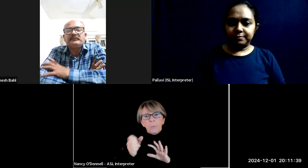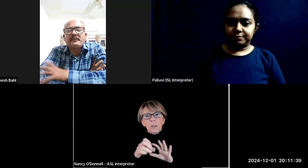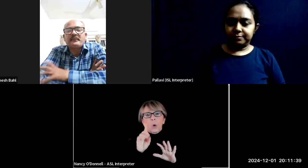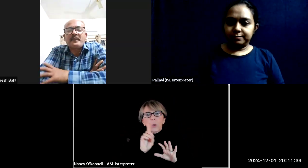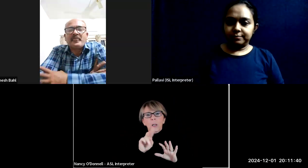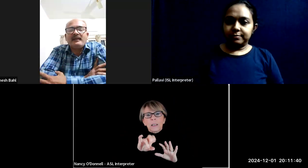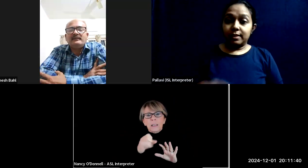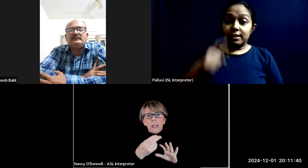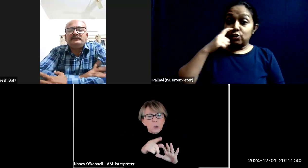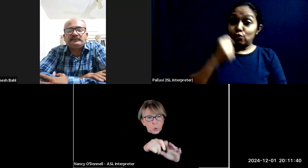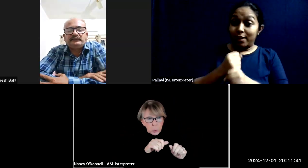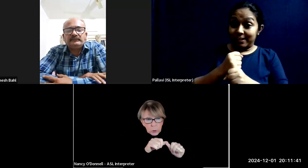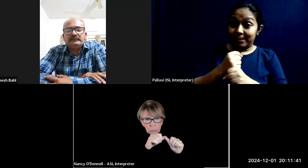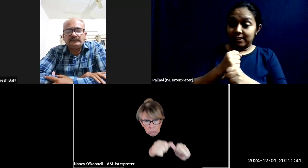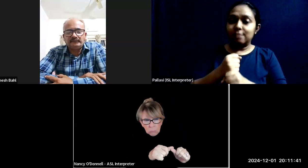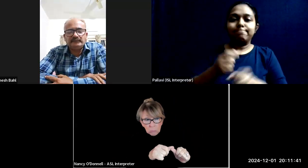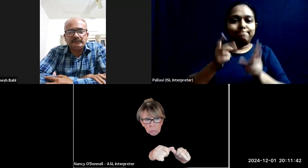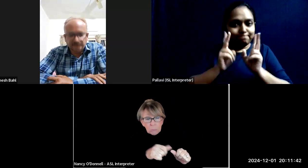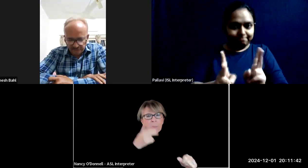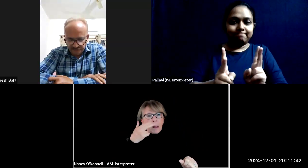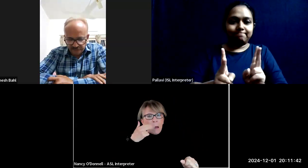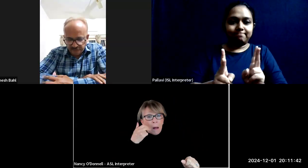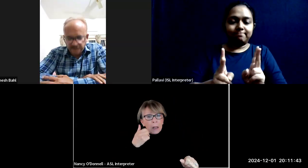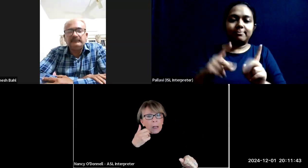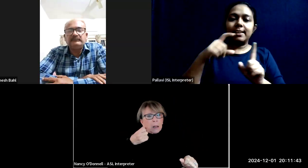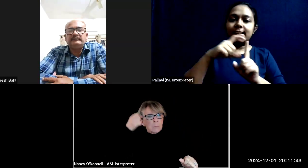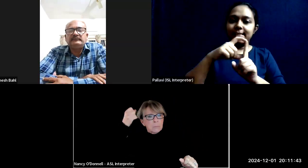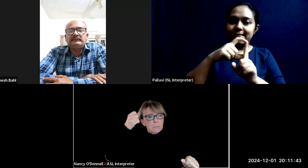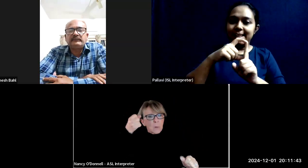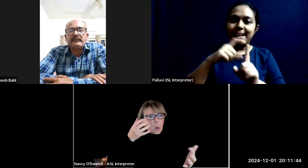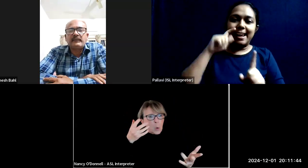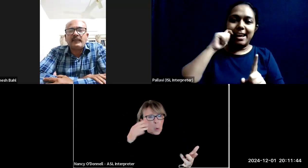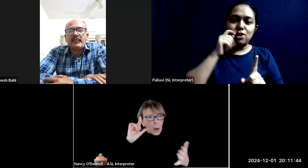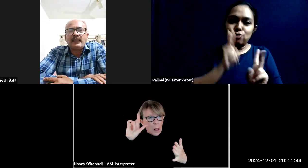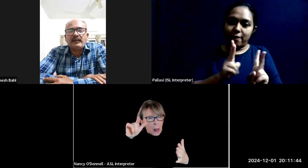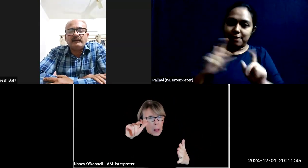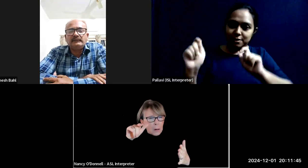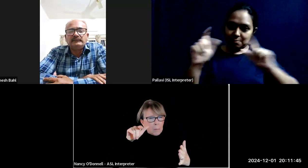[Geri speaking] Alright, this is Geri. So we still have Dinesh as the speaker spotlighted.